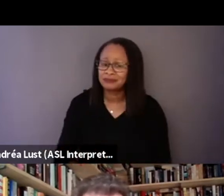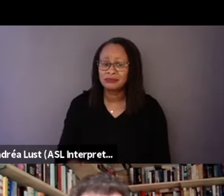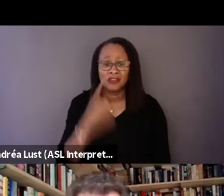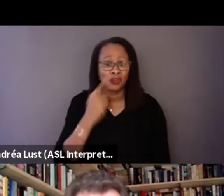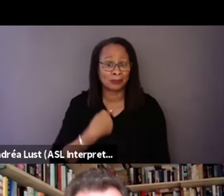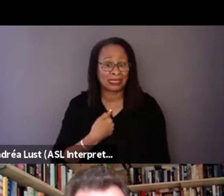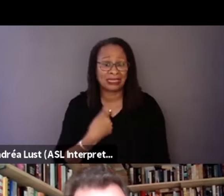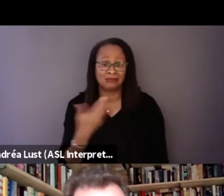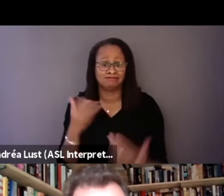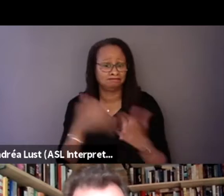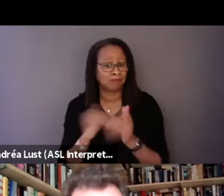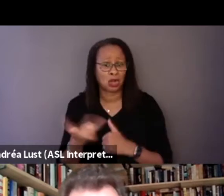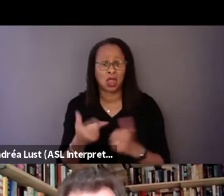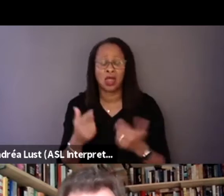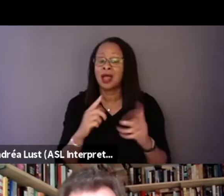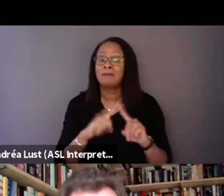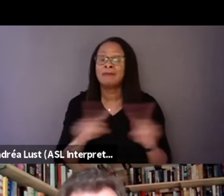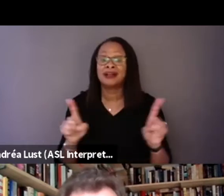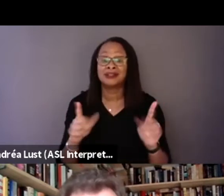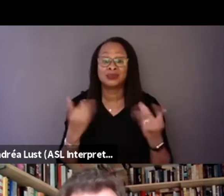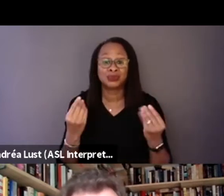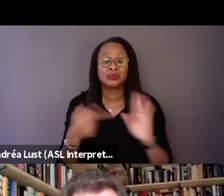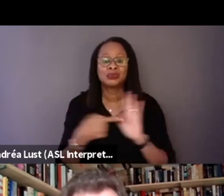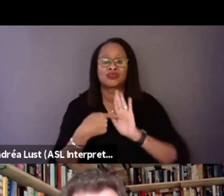It revealed him in...